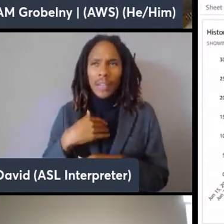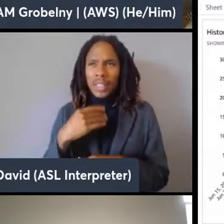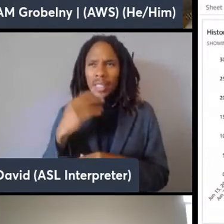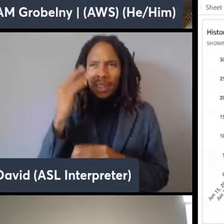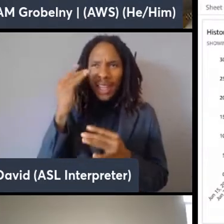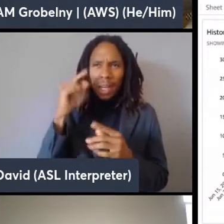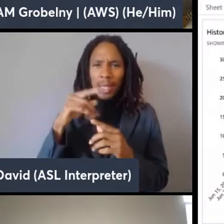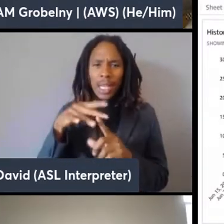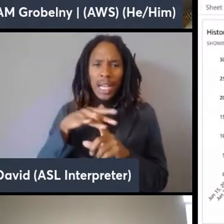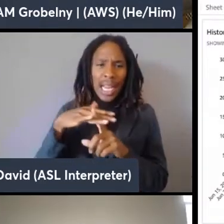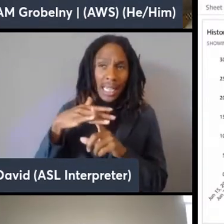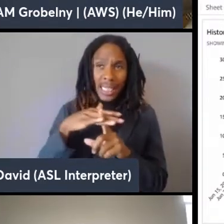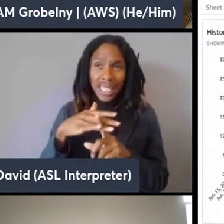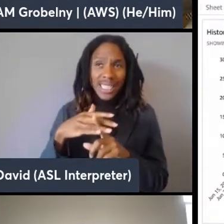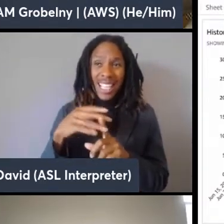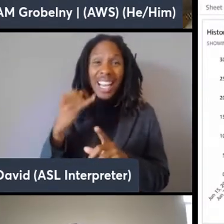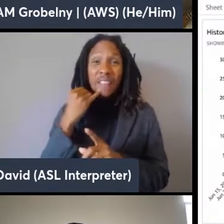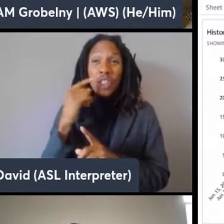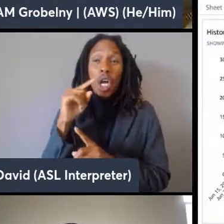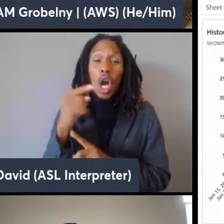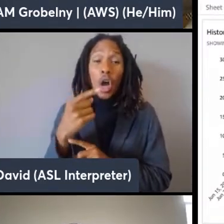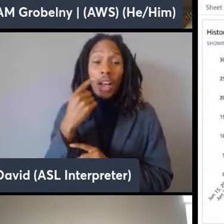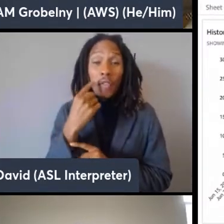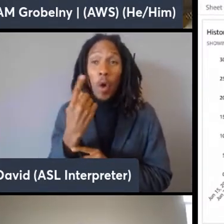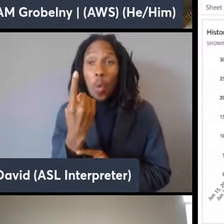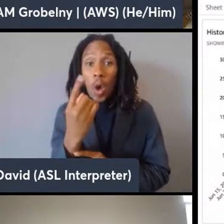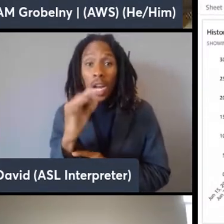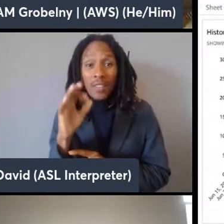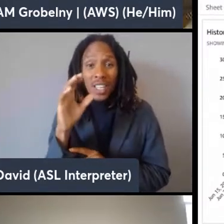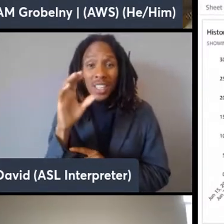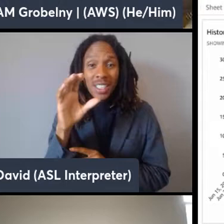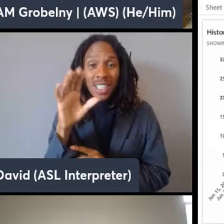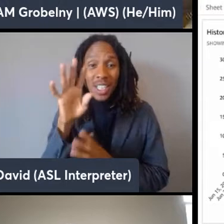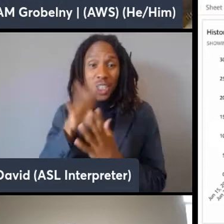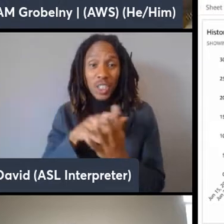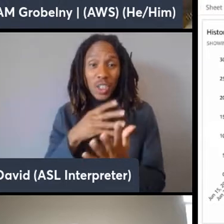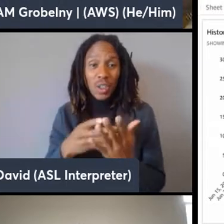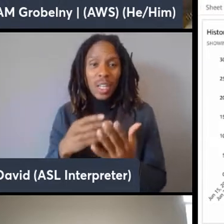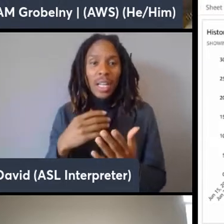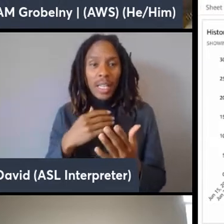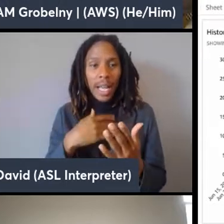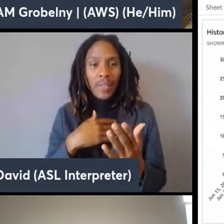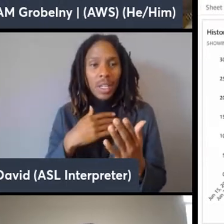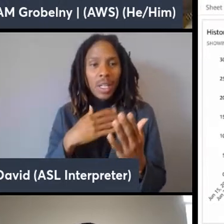If the context is only for one of the charts, they'll have to look through for a specific chart,